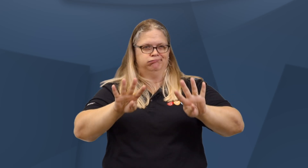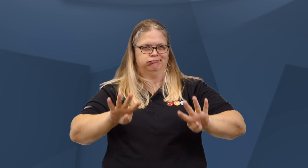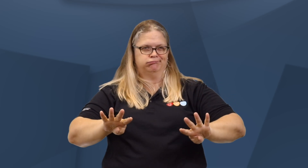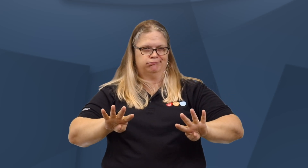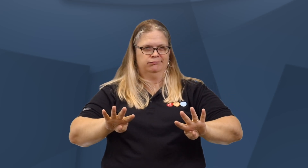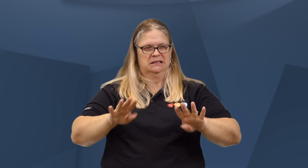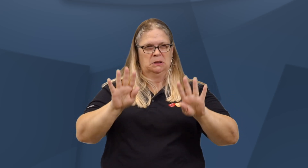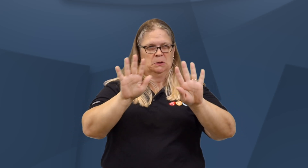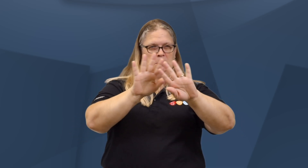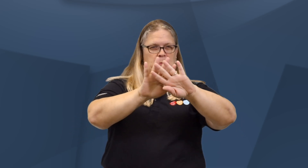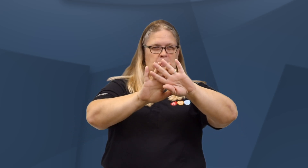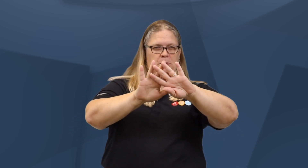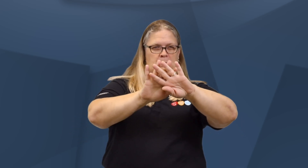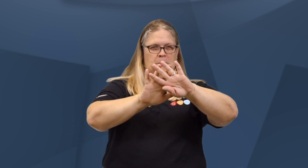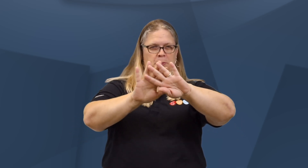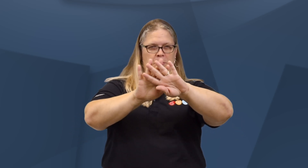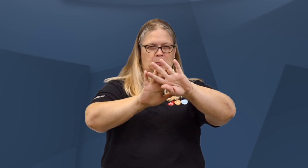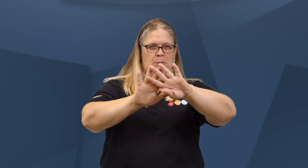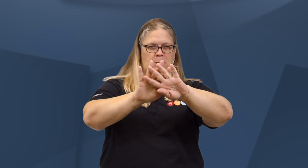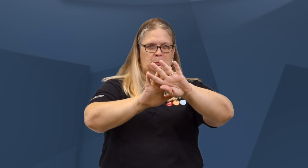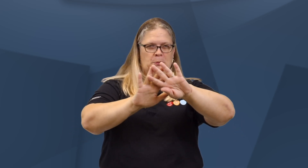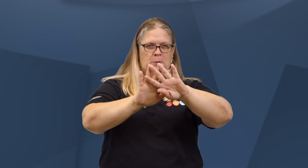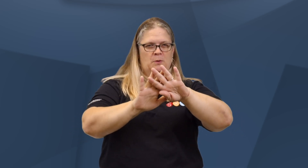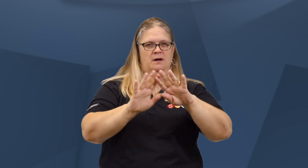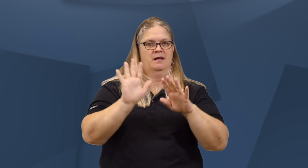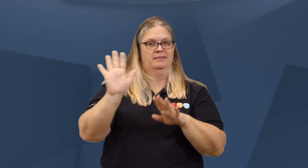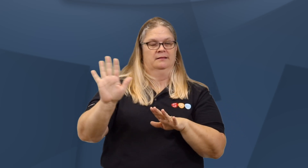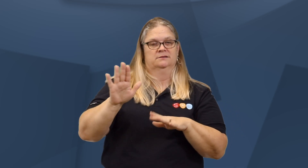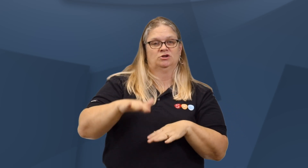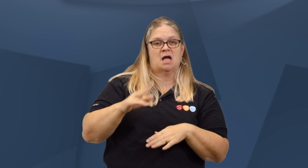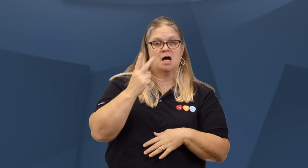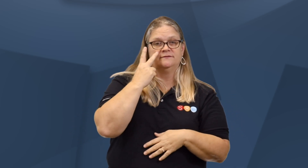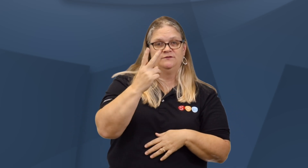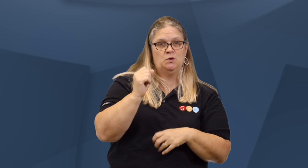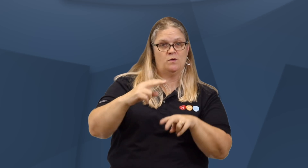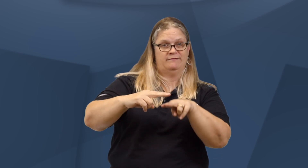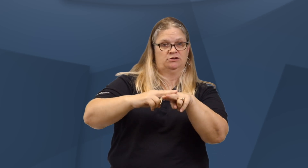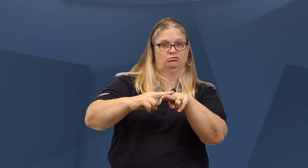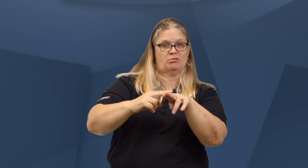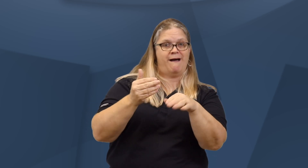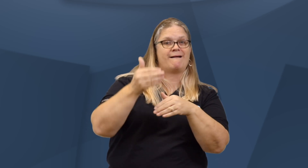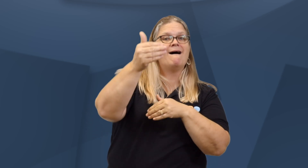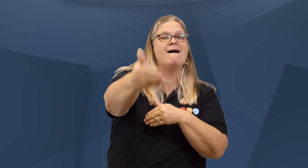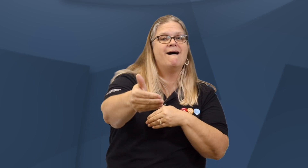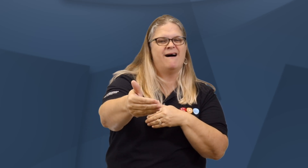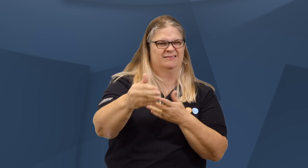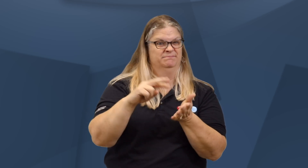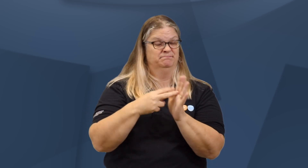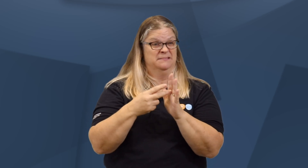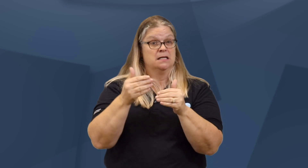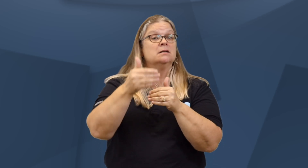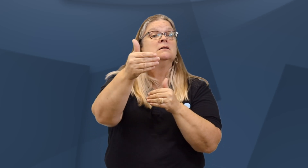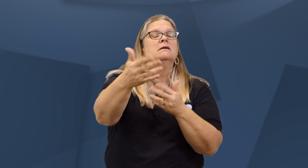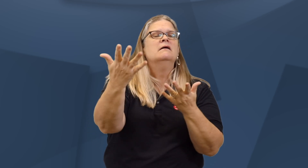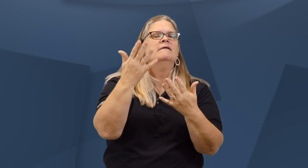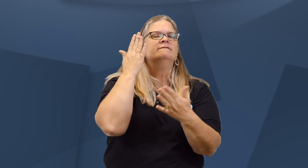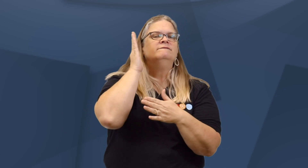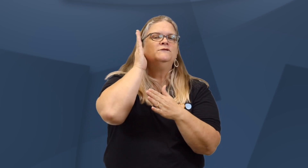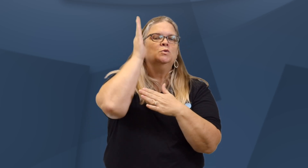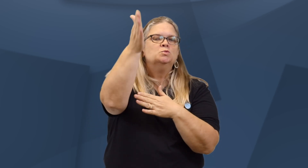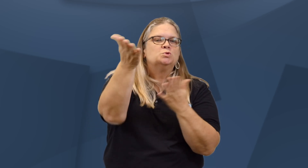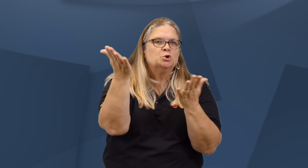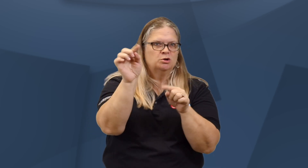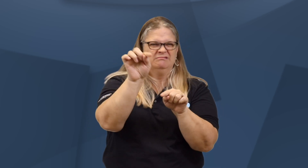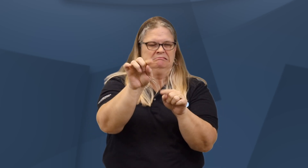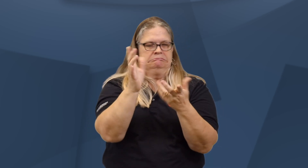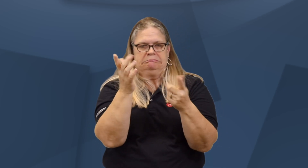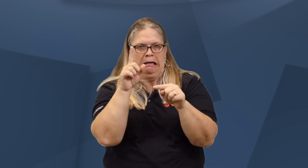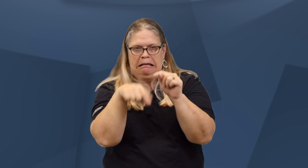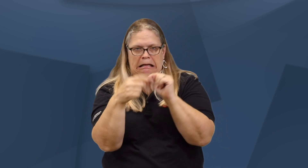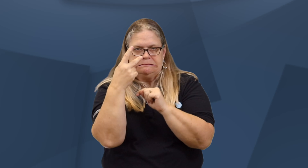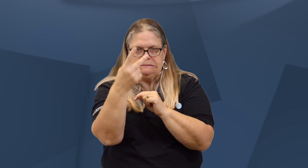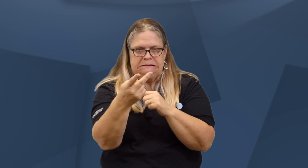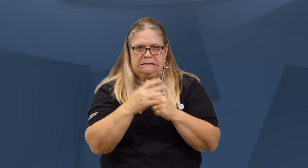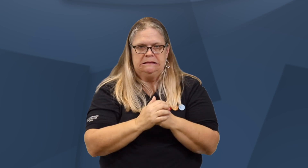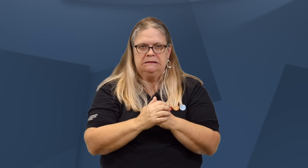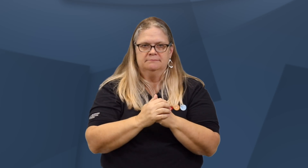That curtain ends up obscuring the child's view of the track ahead, meaning the future.